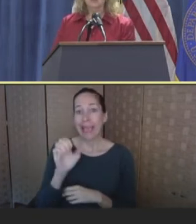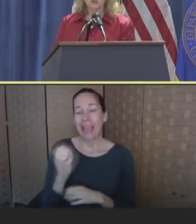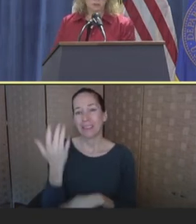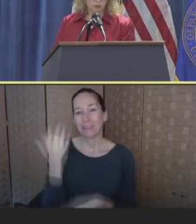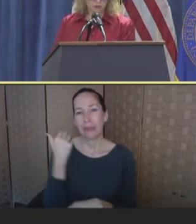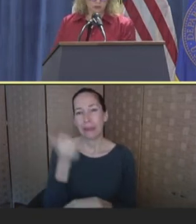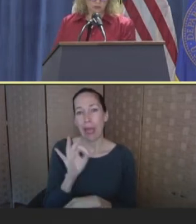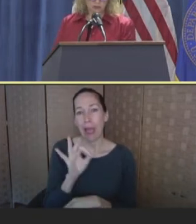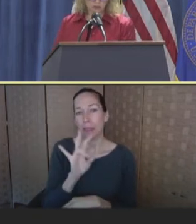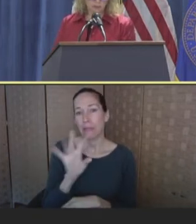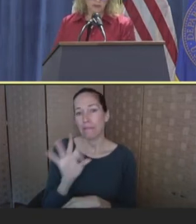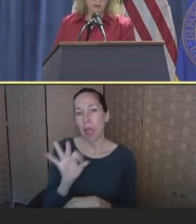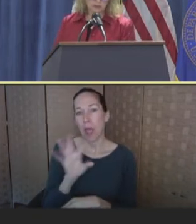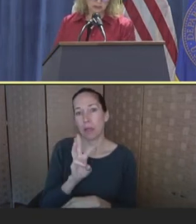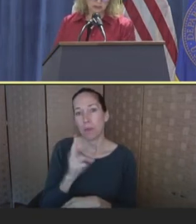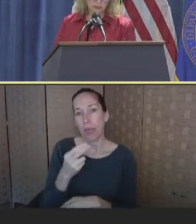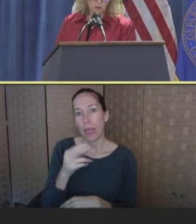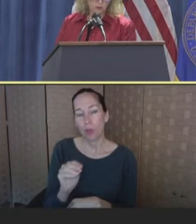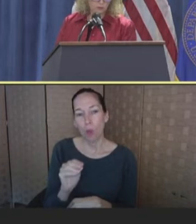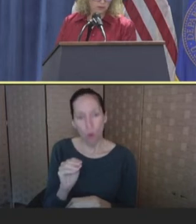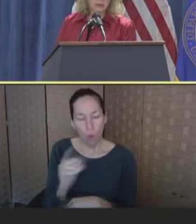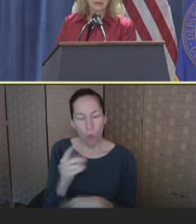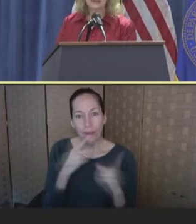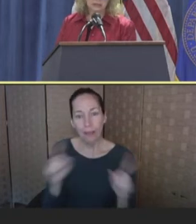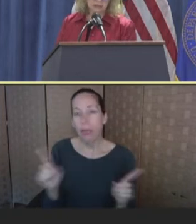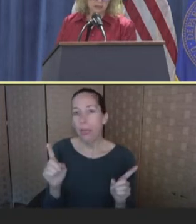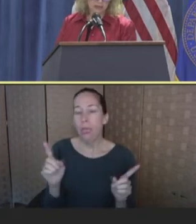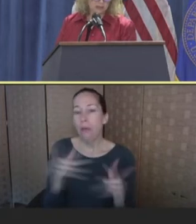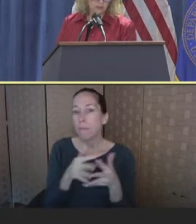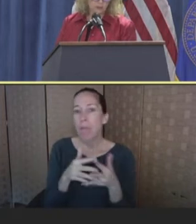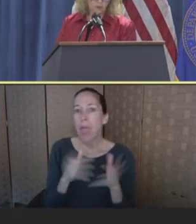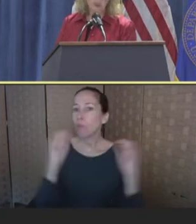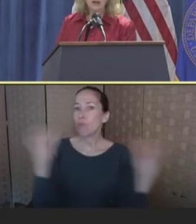WHO declared the region of the Americas polio-free in 1994.